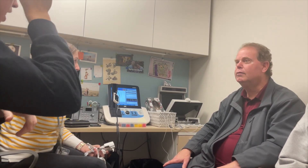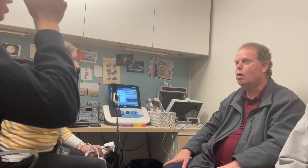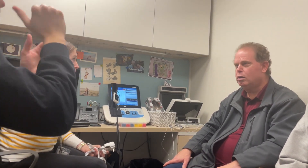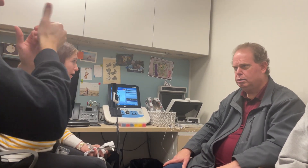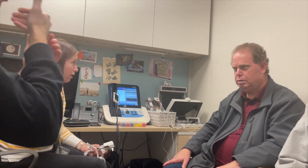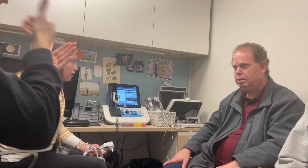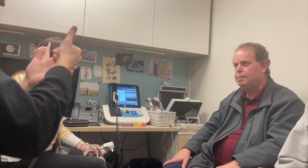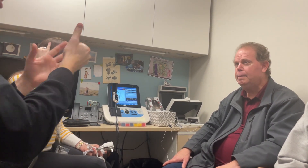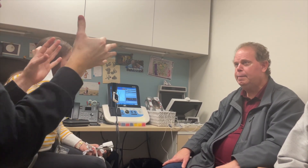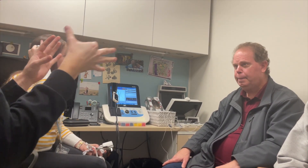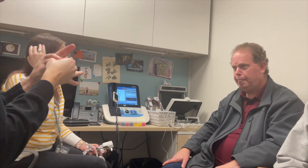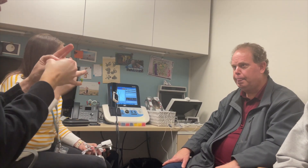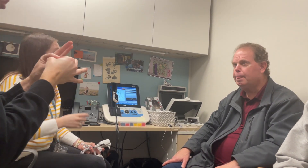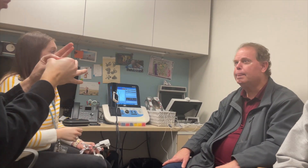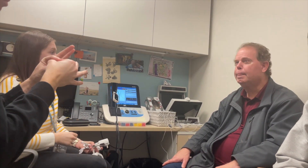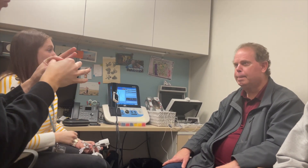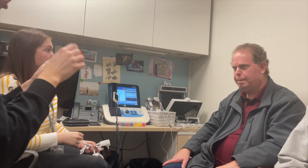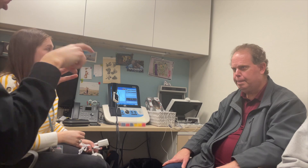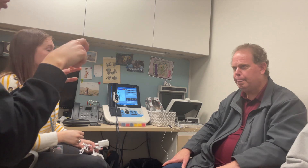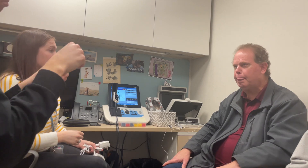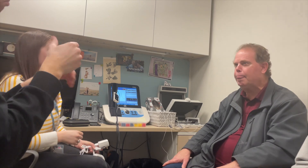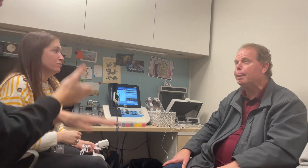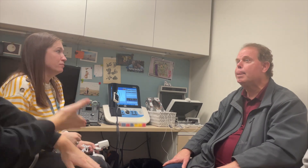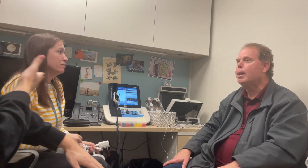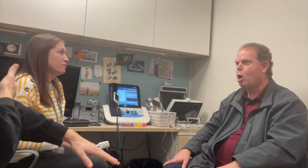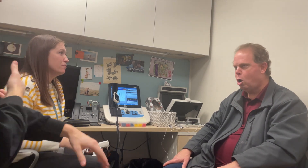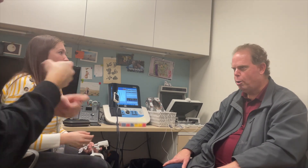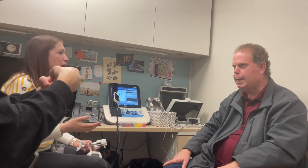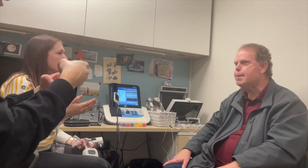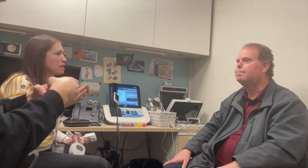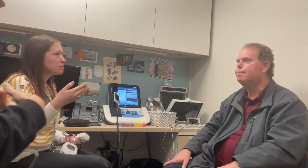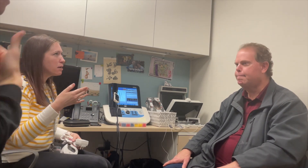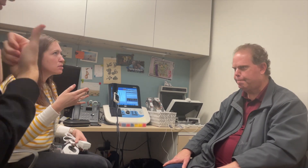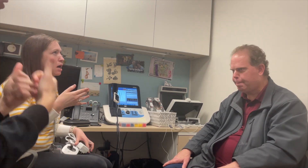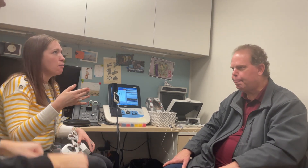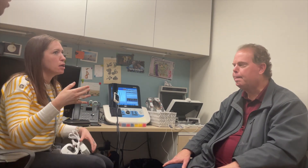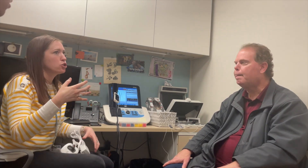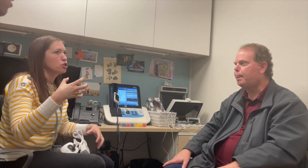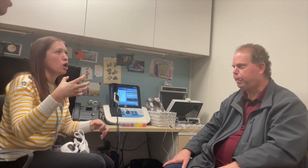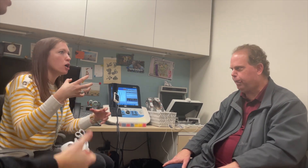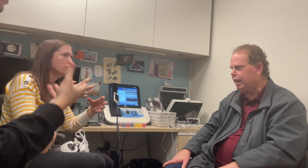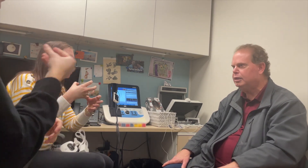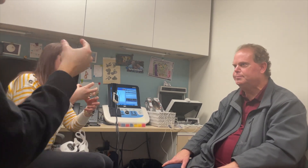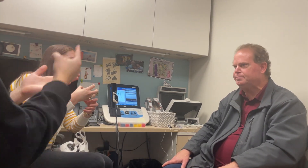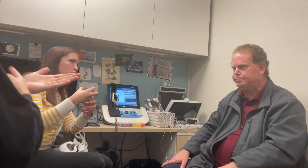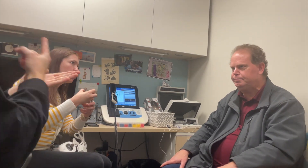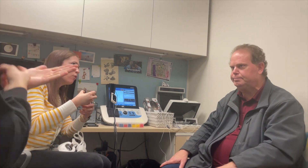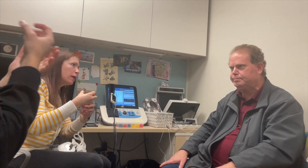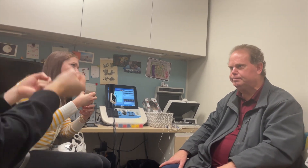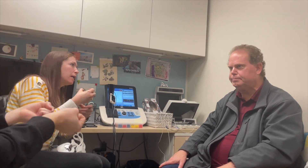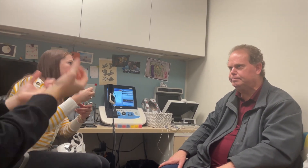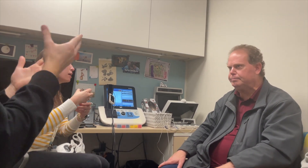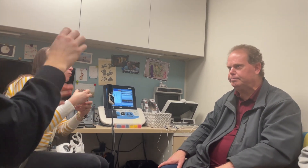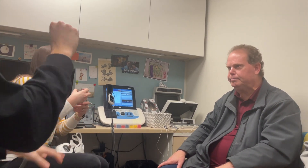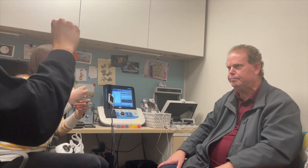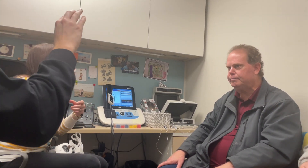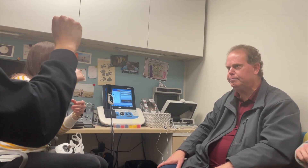getting there oh and sometimes how much scar tissue is growing and and whatnot